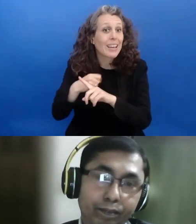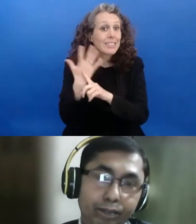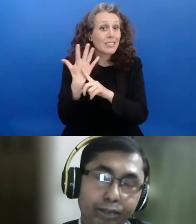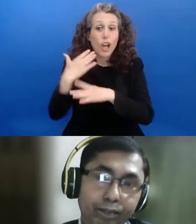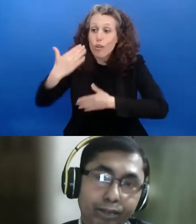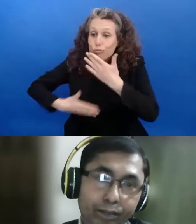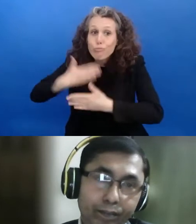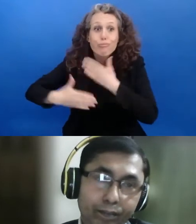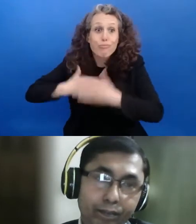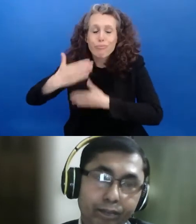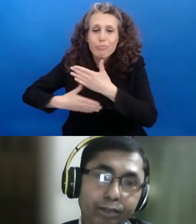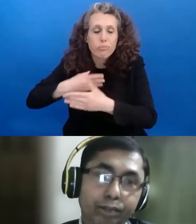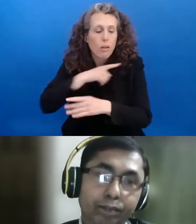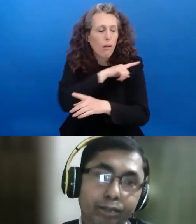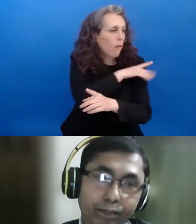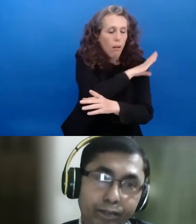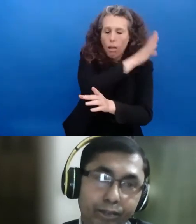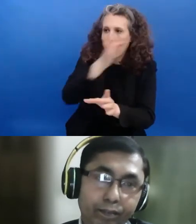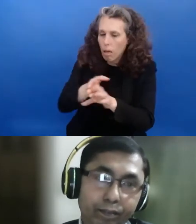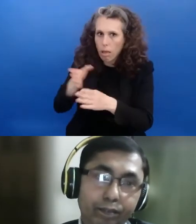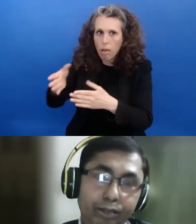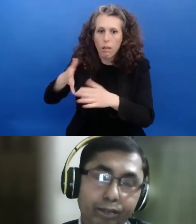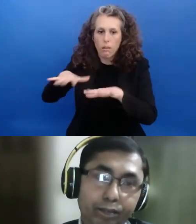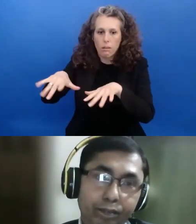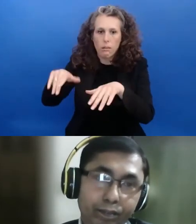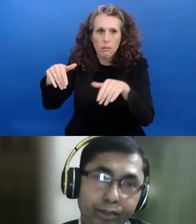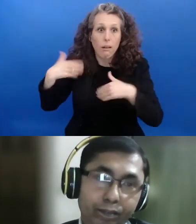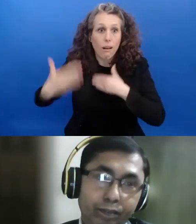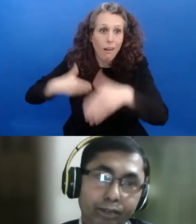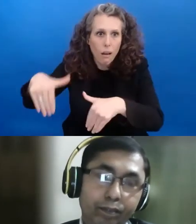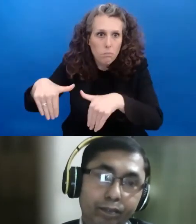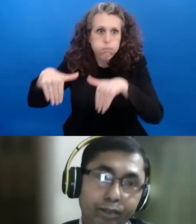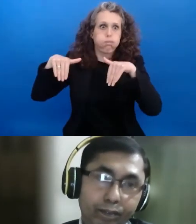sustainable development goals and everyone nowadays is talking about how we want to